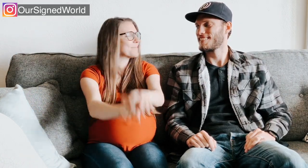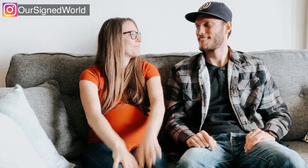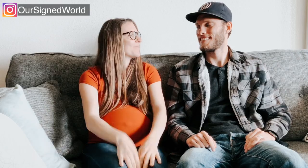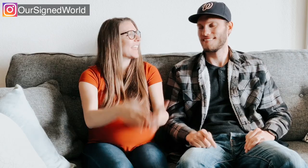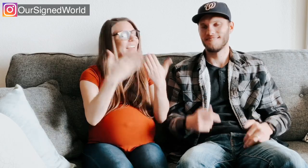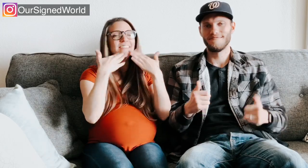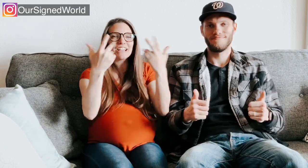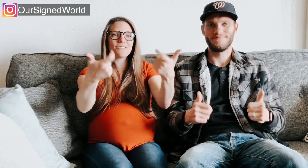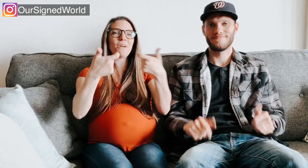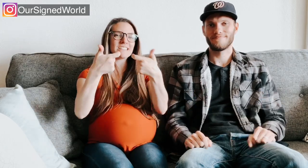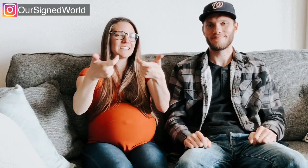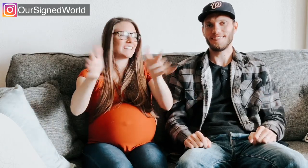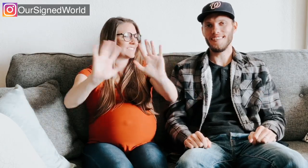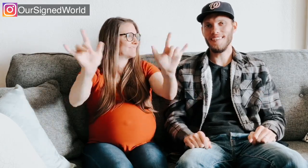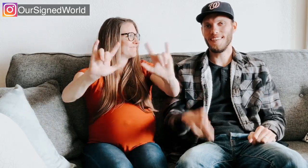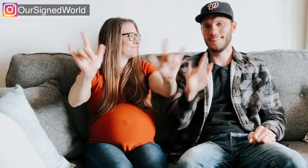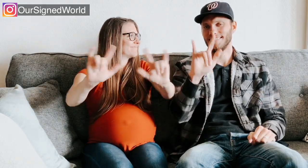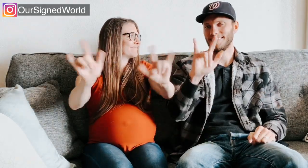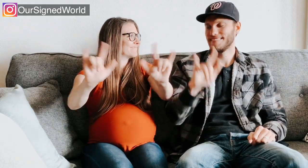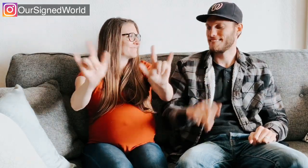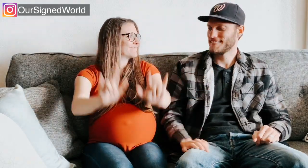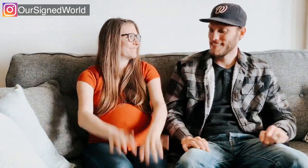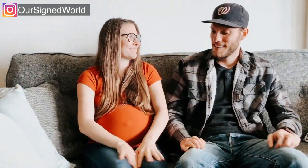Thanks for watching! BYE